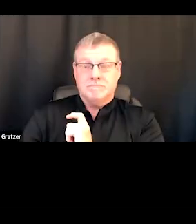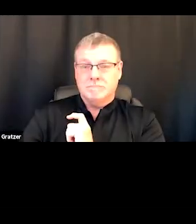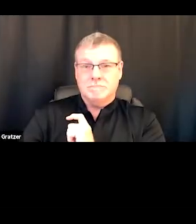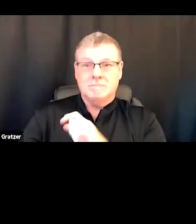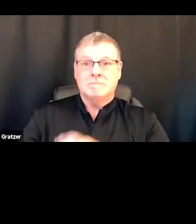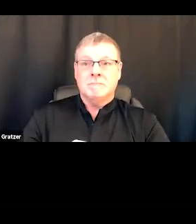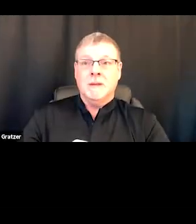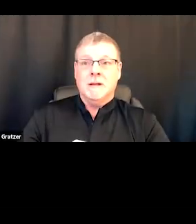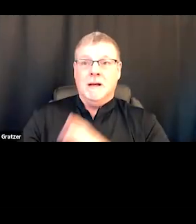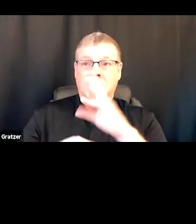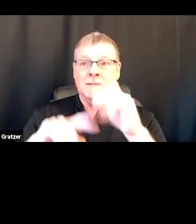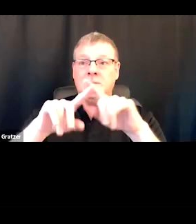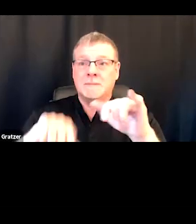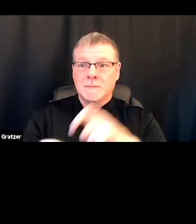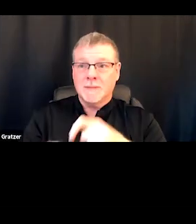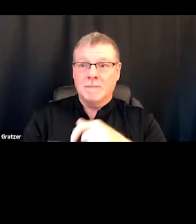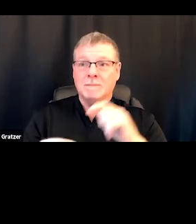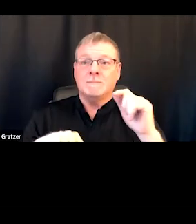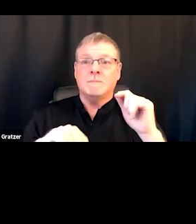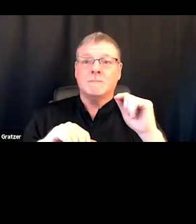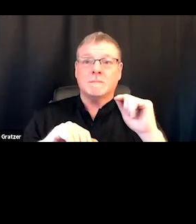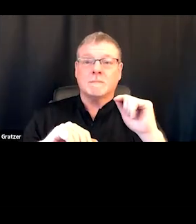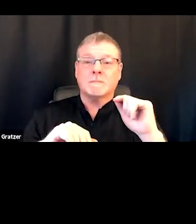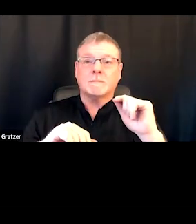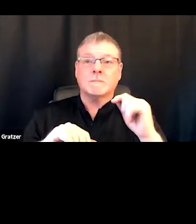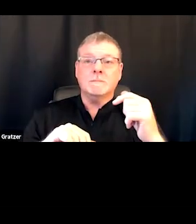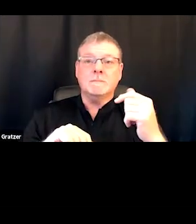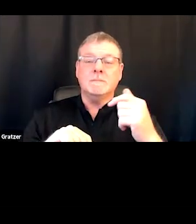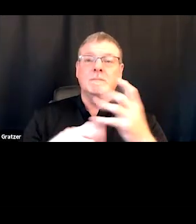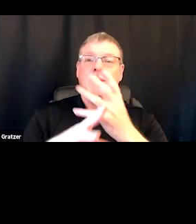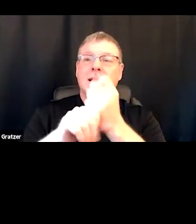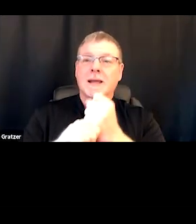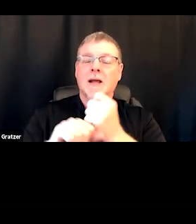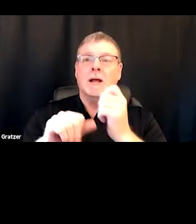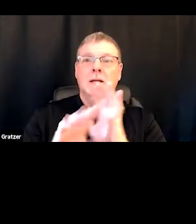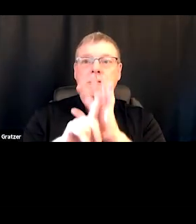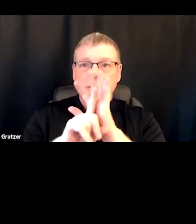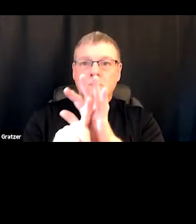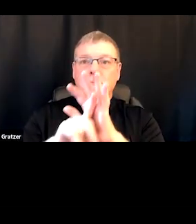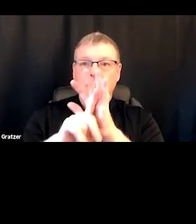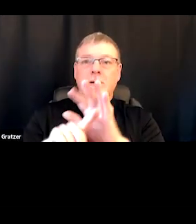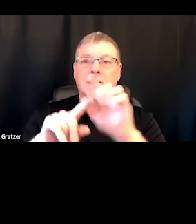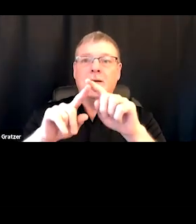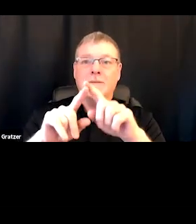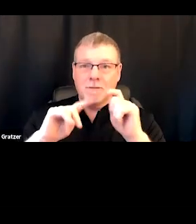And at the same time, we were getting a huge push from community members